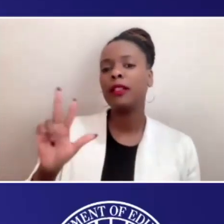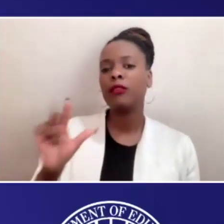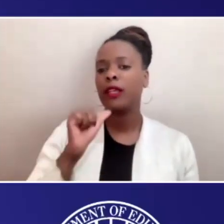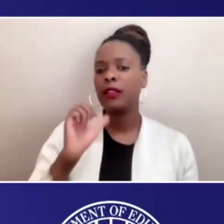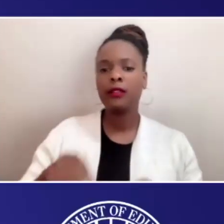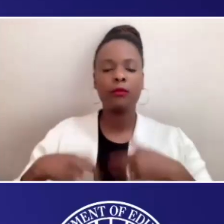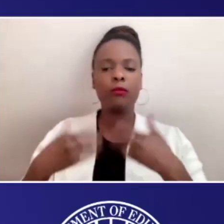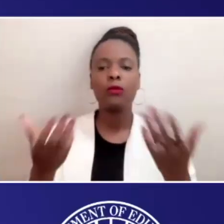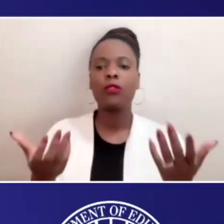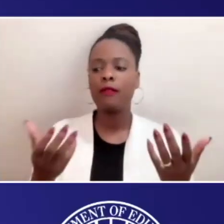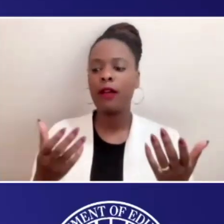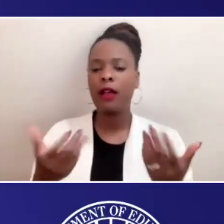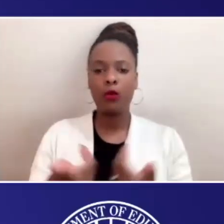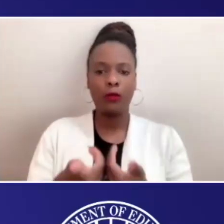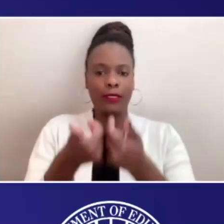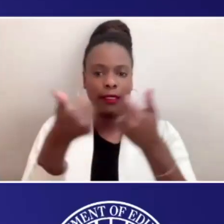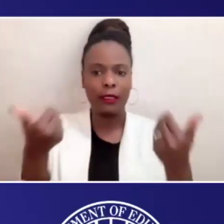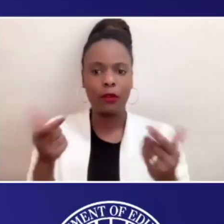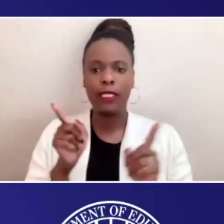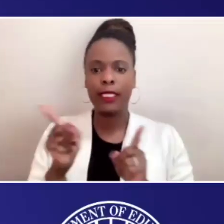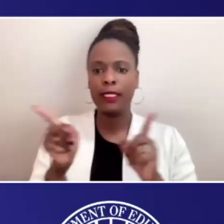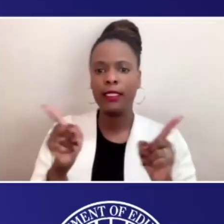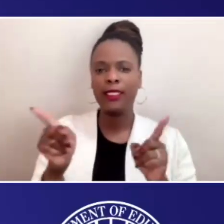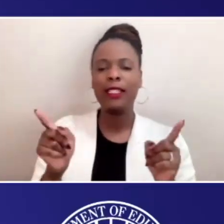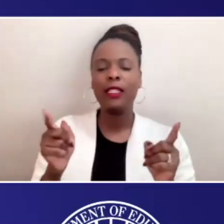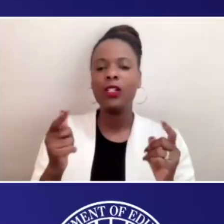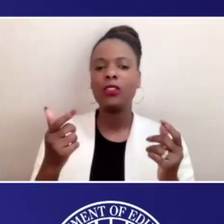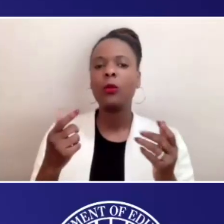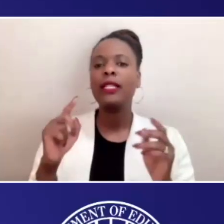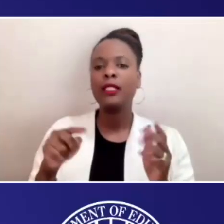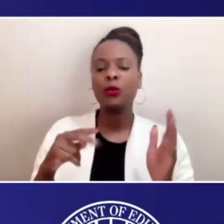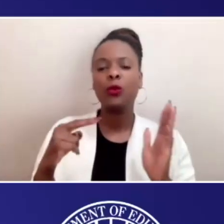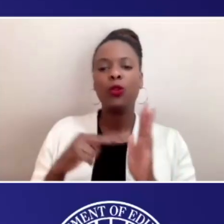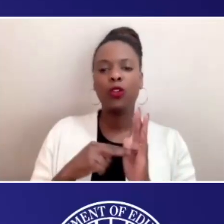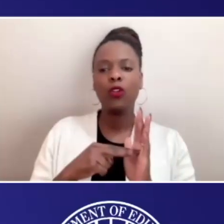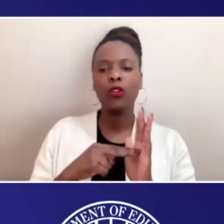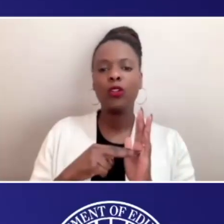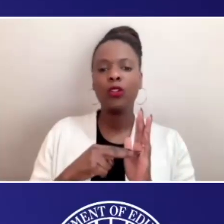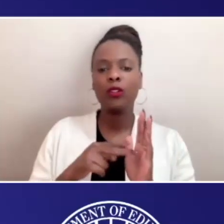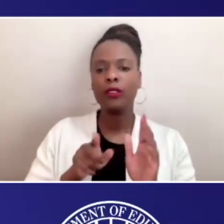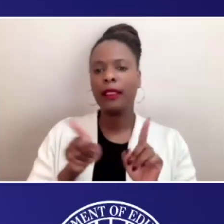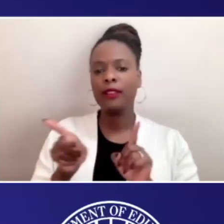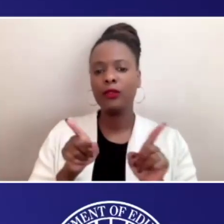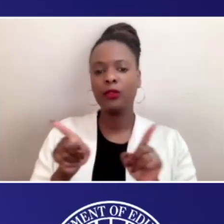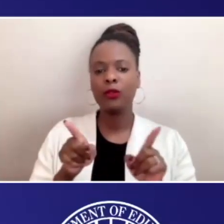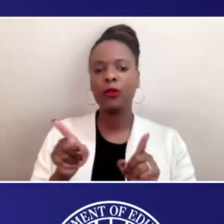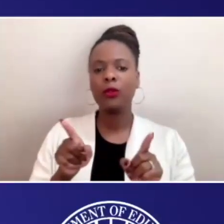it did not separate this out. And so we don't -- we have to look at this in conjunction and we'll be bringing it back the second session.